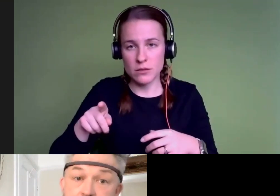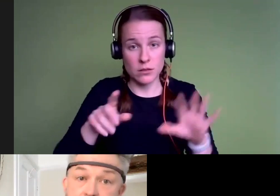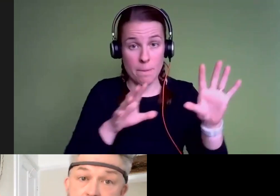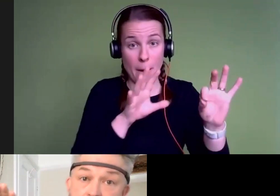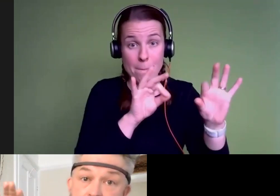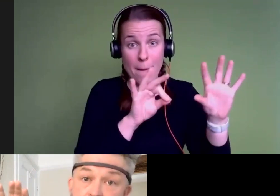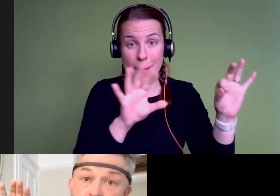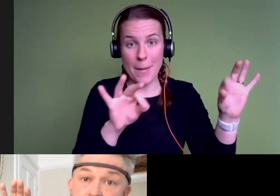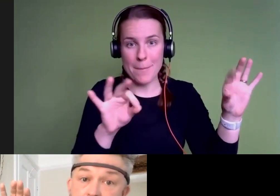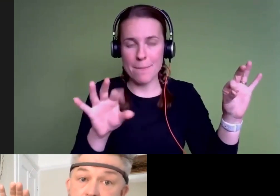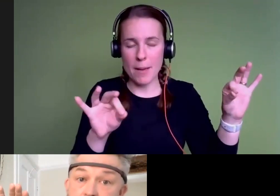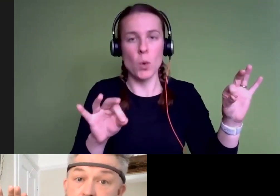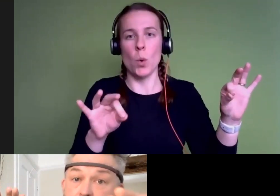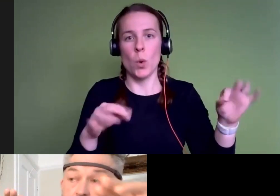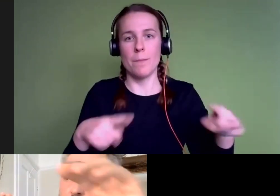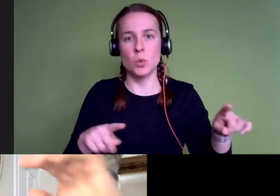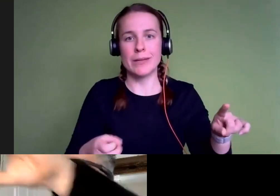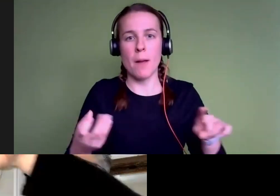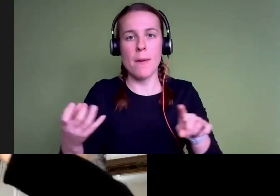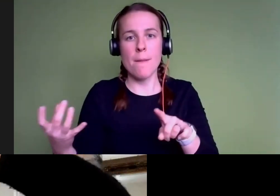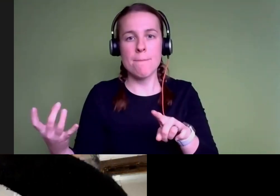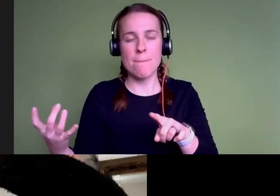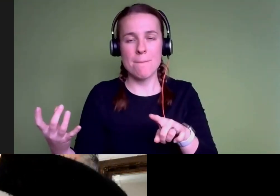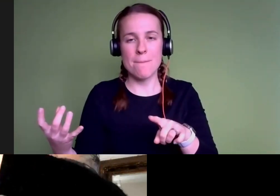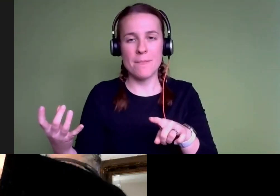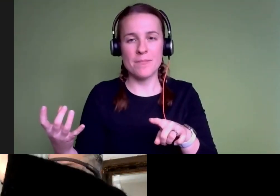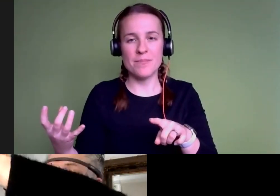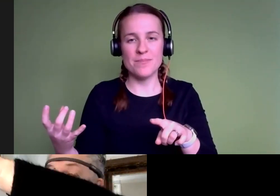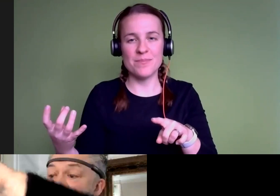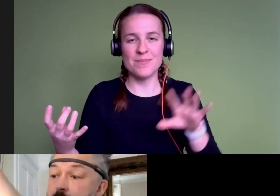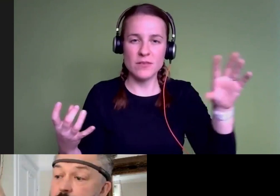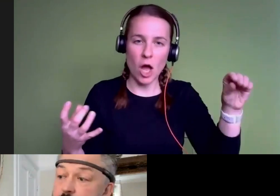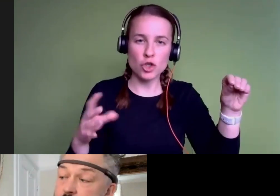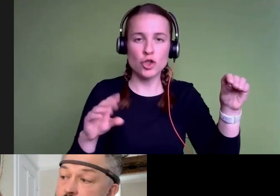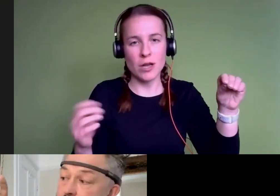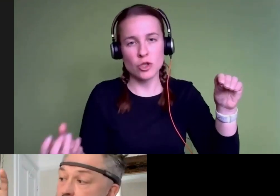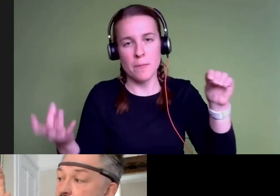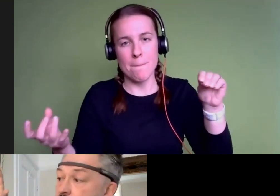I can – – plant I can use it as a musical instrument